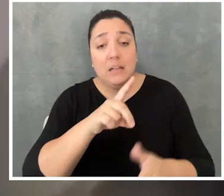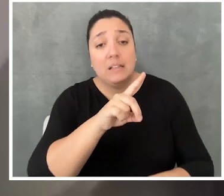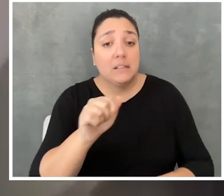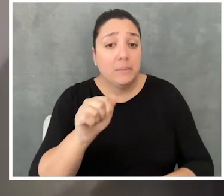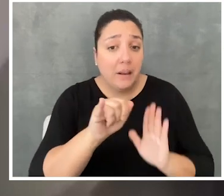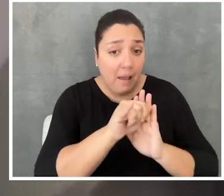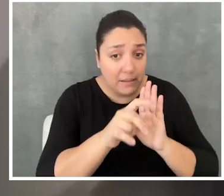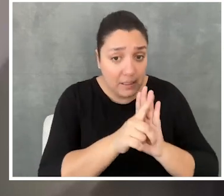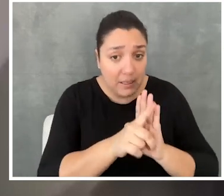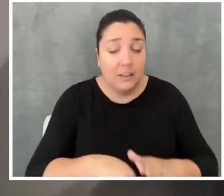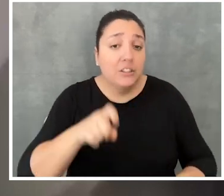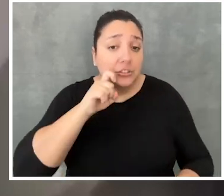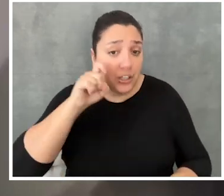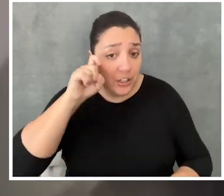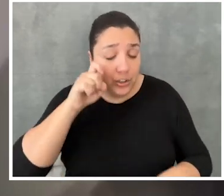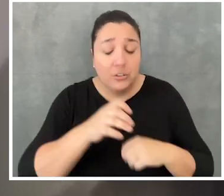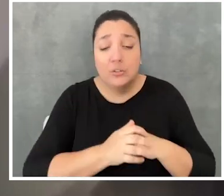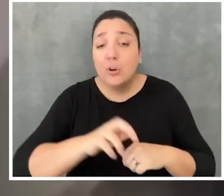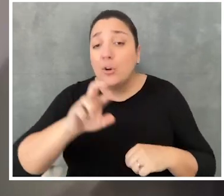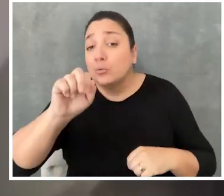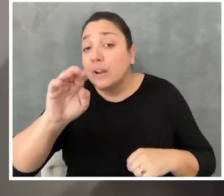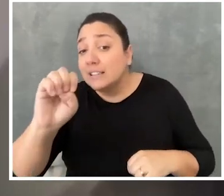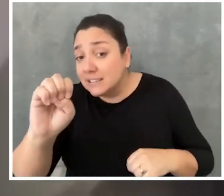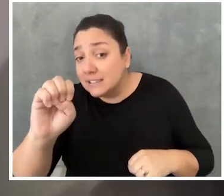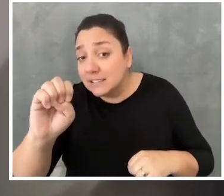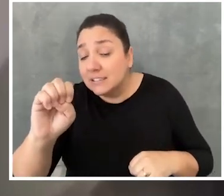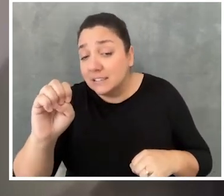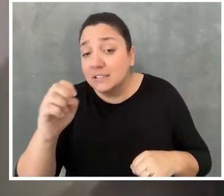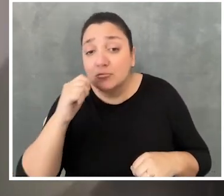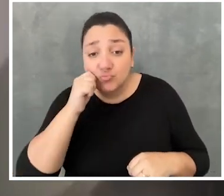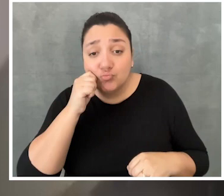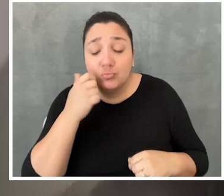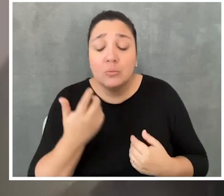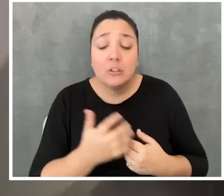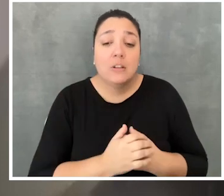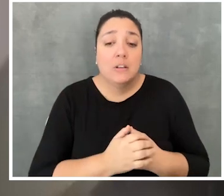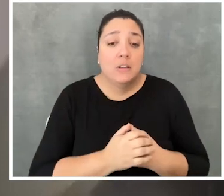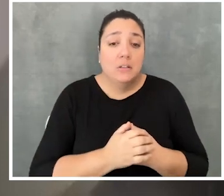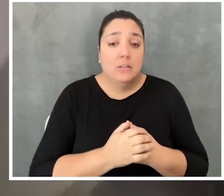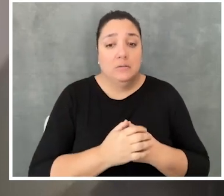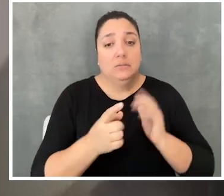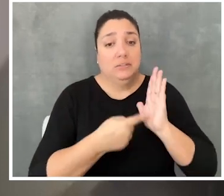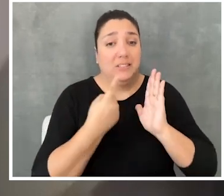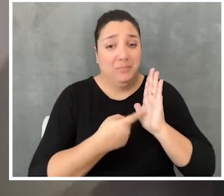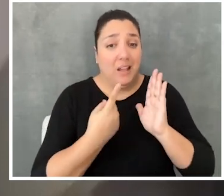identity associated with race, et cetera, sometimes those identities are marginalized